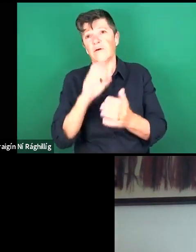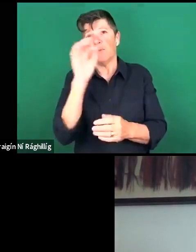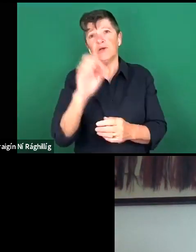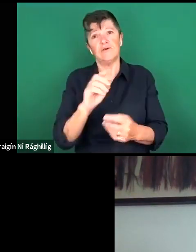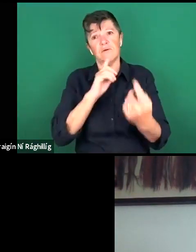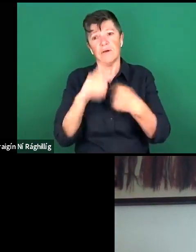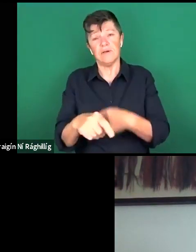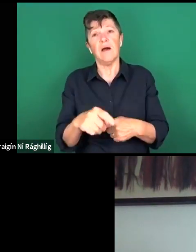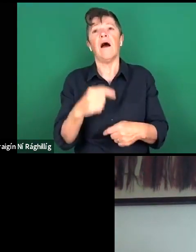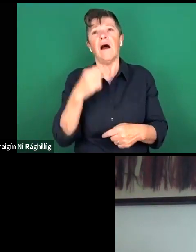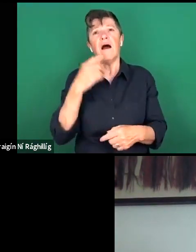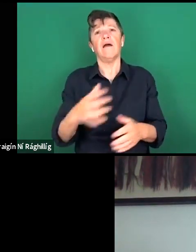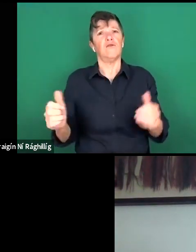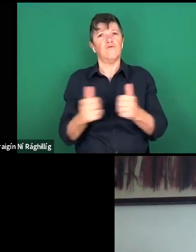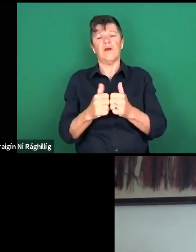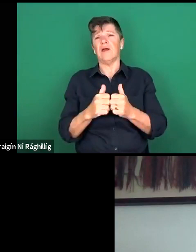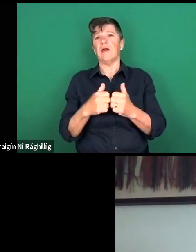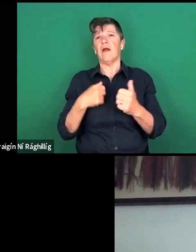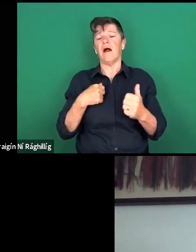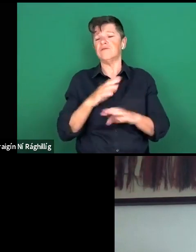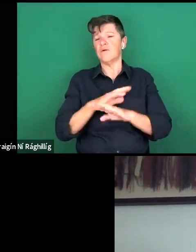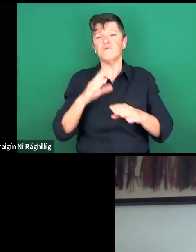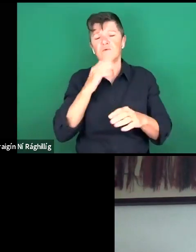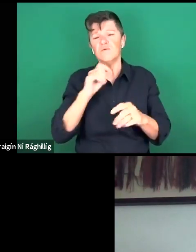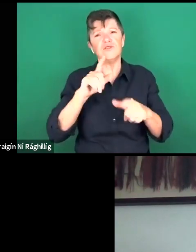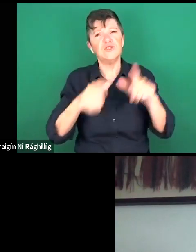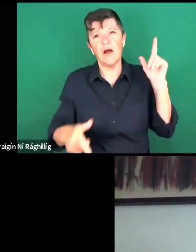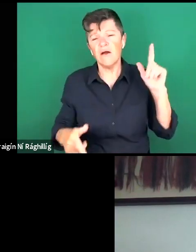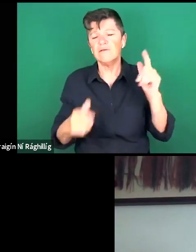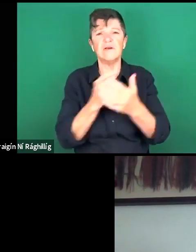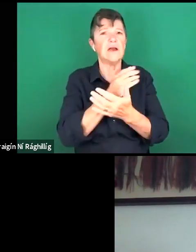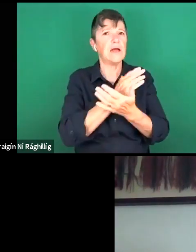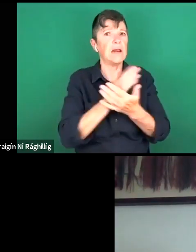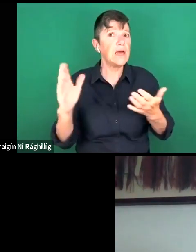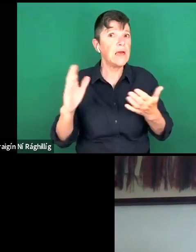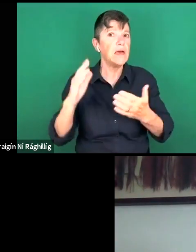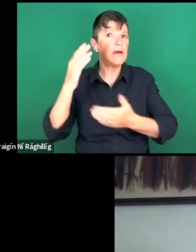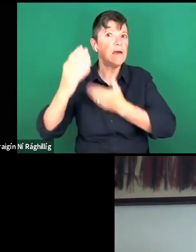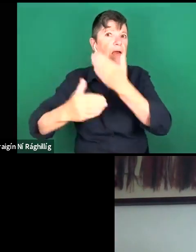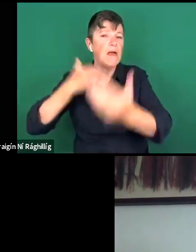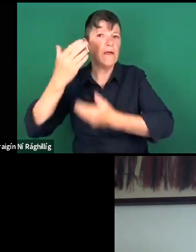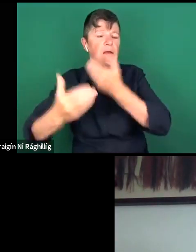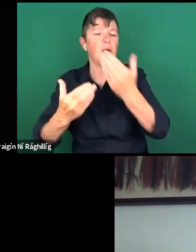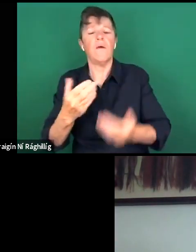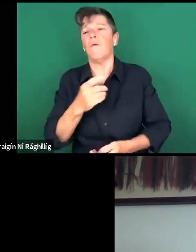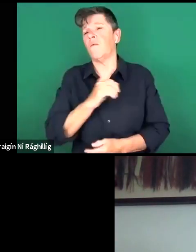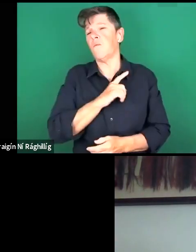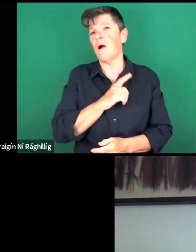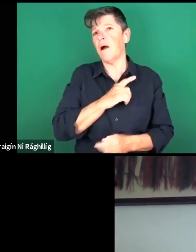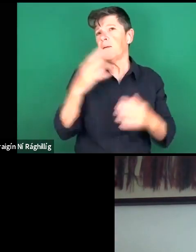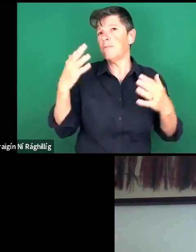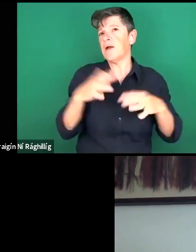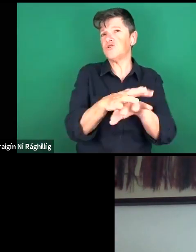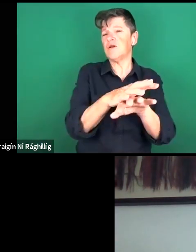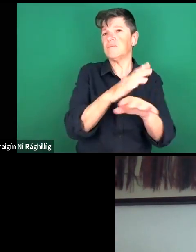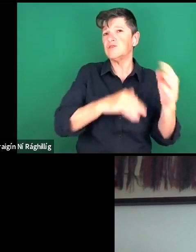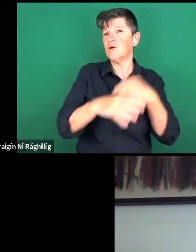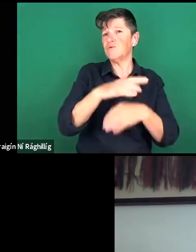I can thrown a plug for the Atlantic Fellows for Social and Economic Equity we are that